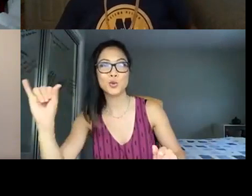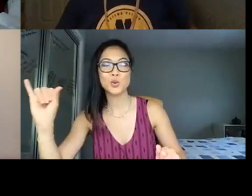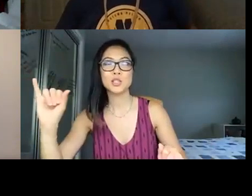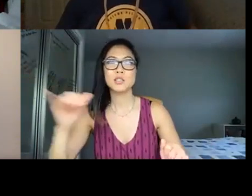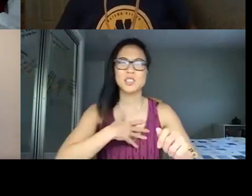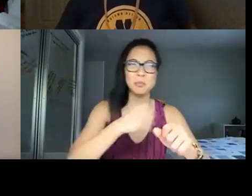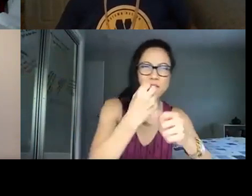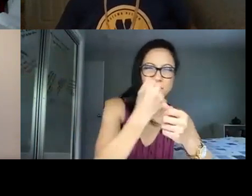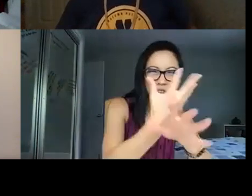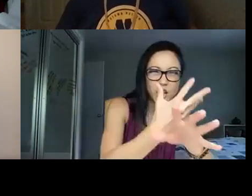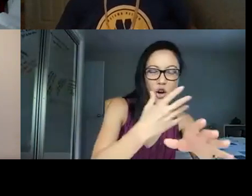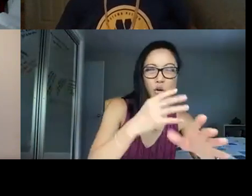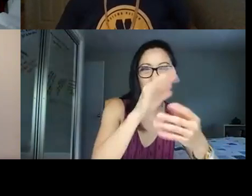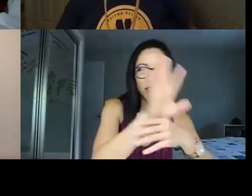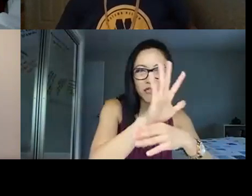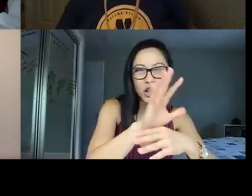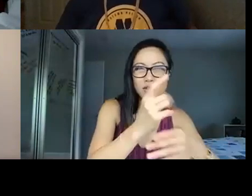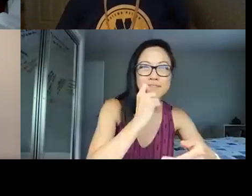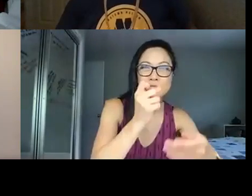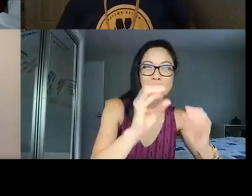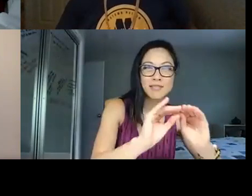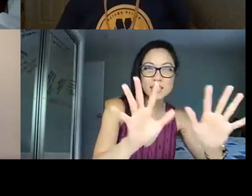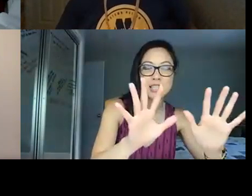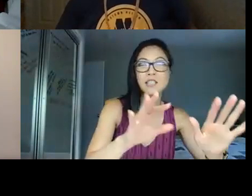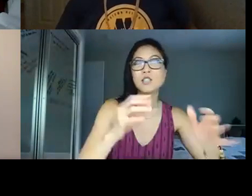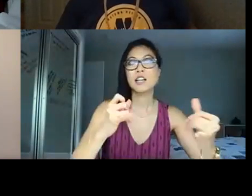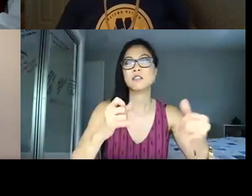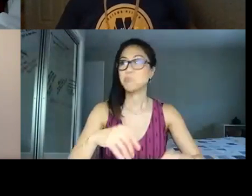We hear you clearly. Okay. Great.